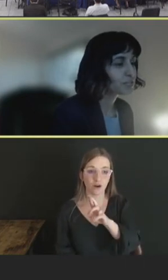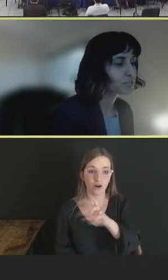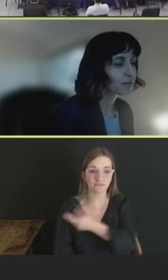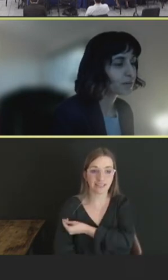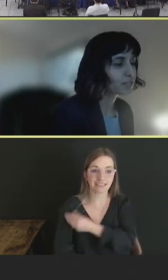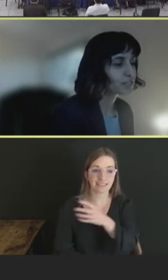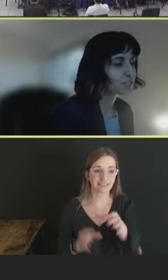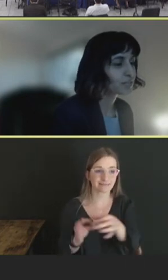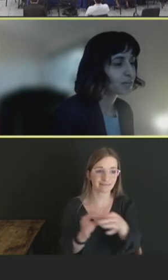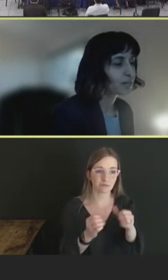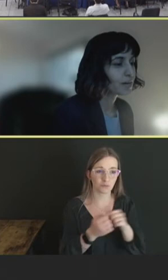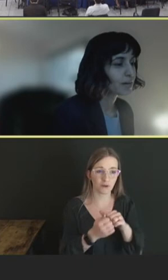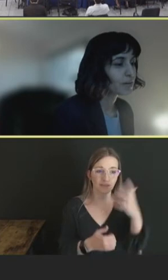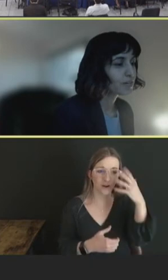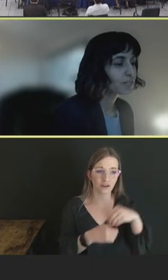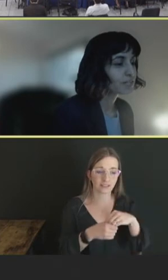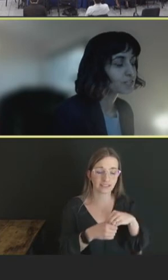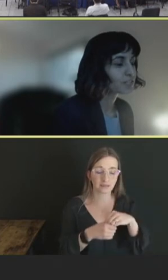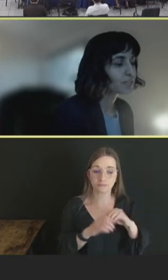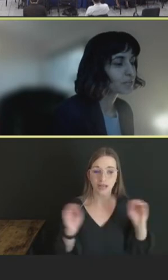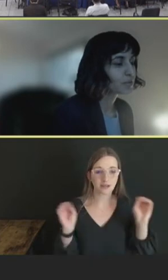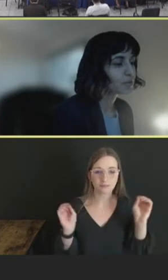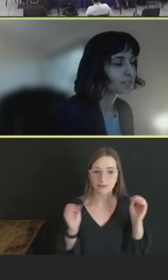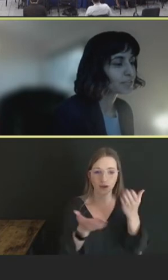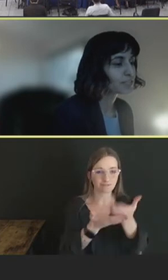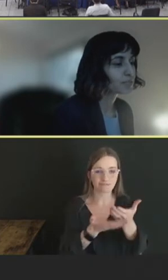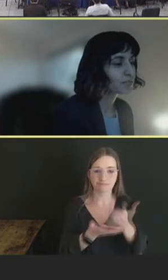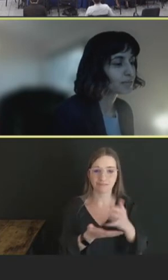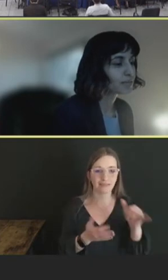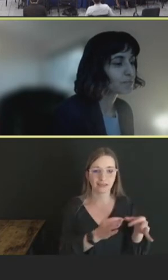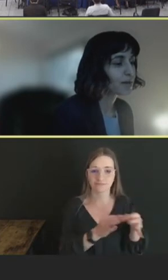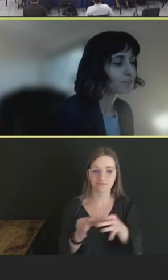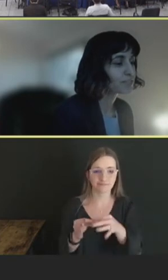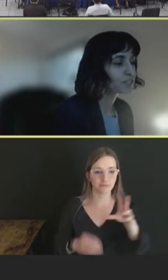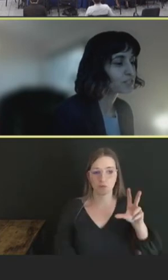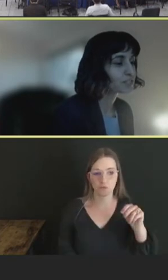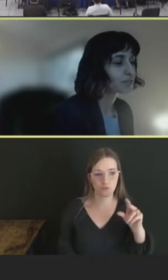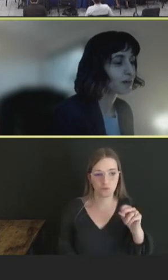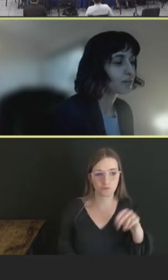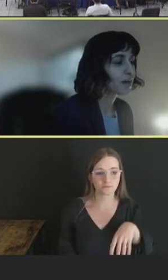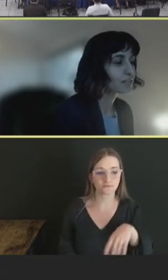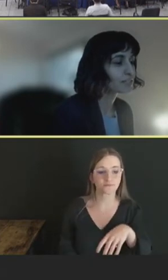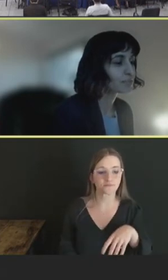increased recognition of the condition, including less debilitating manifestations on the autism